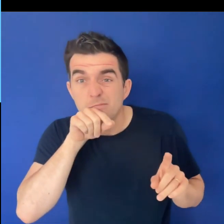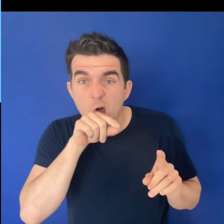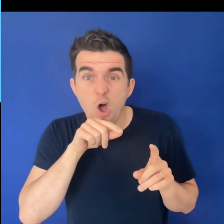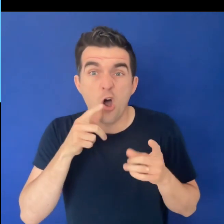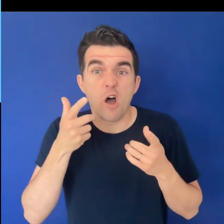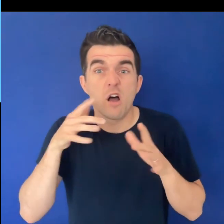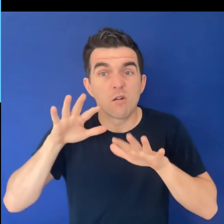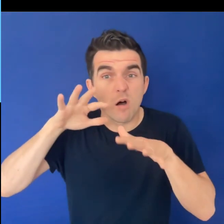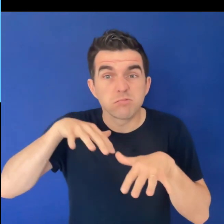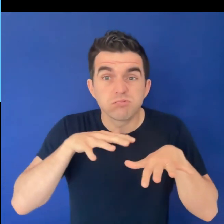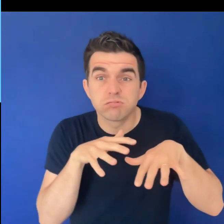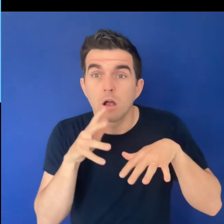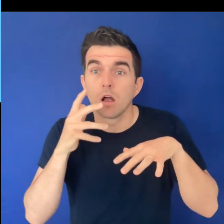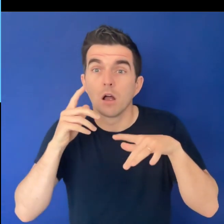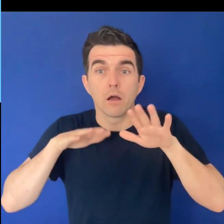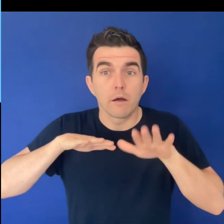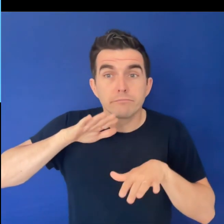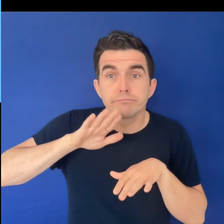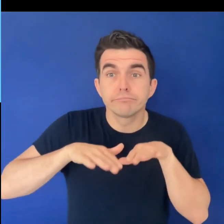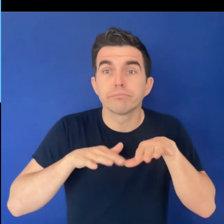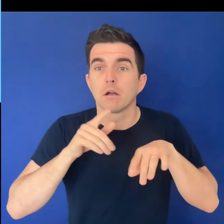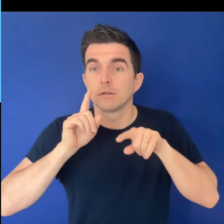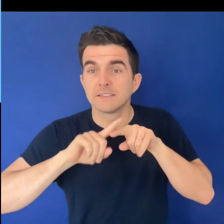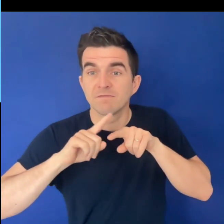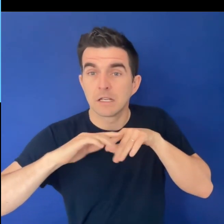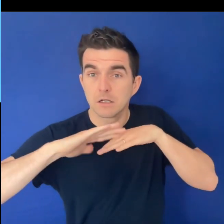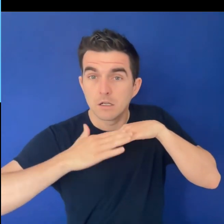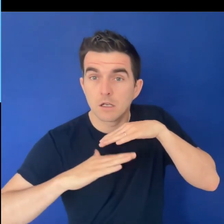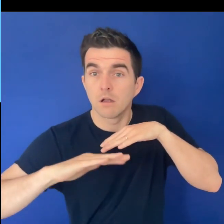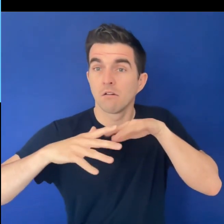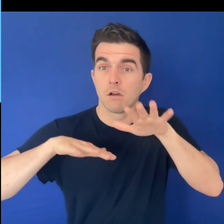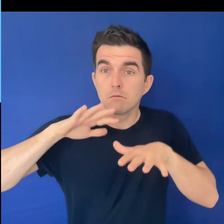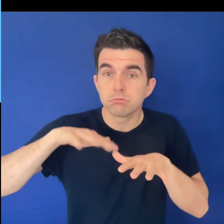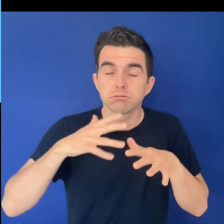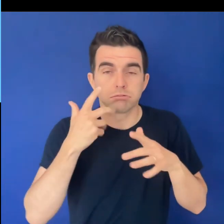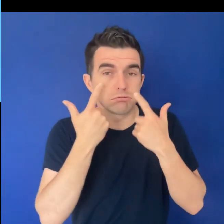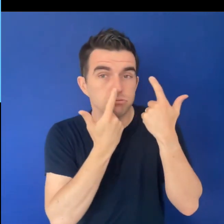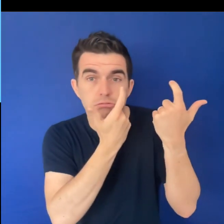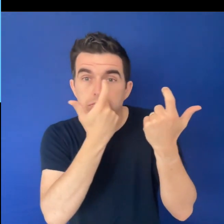flowing water, and echoing footsteps on every surface, guiding your exploration.